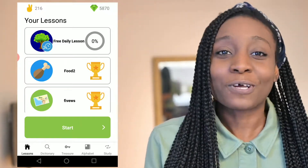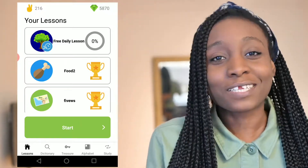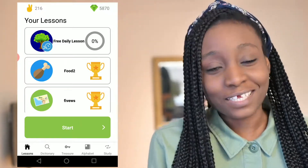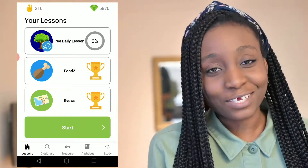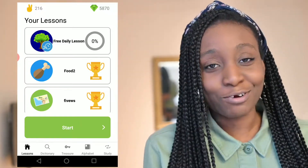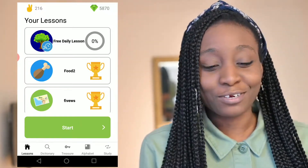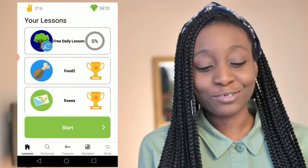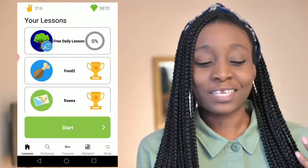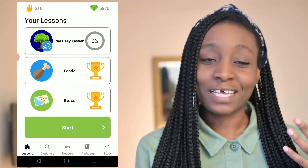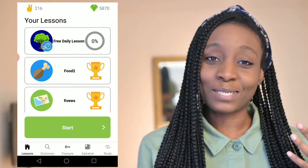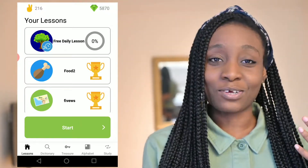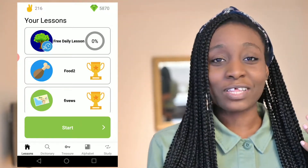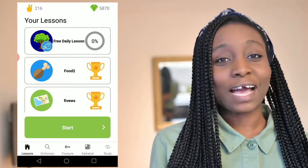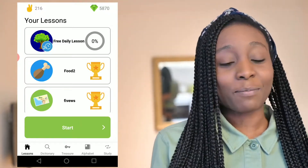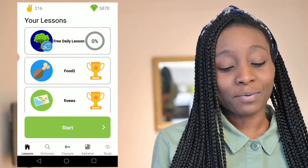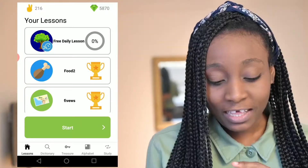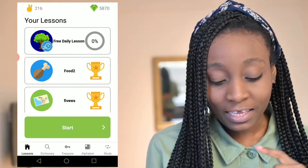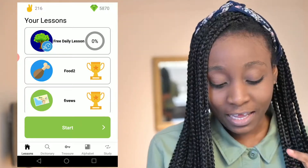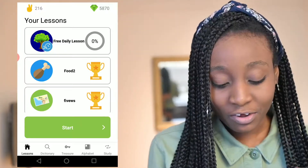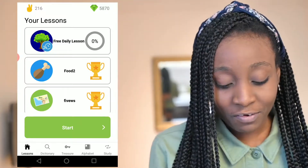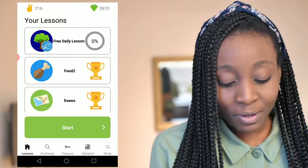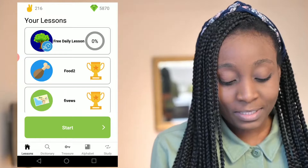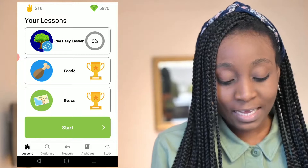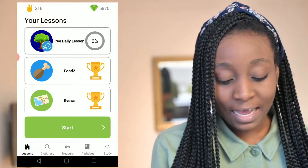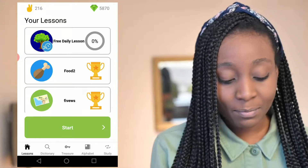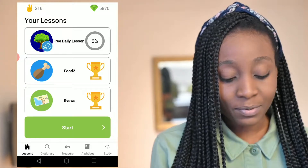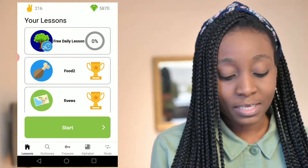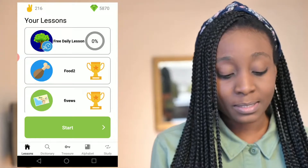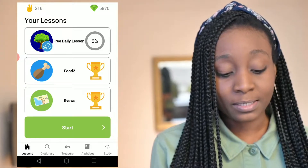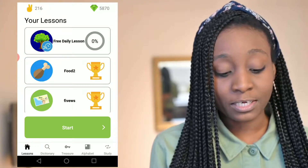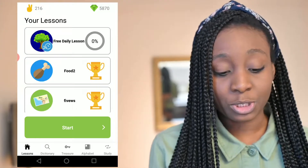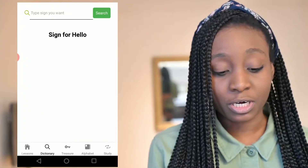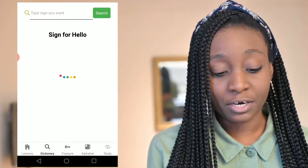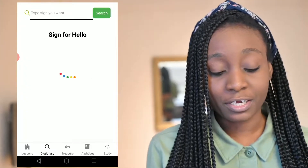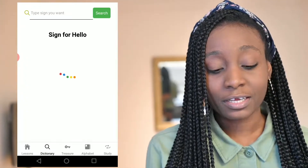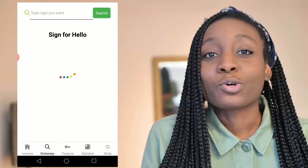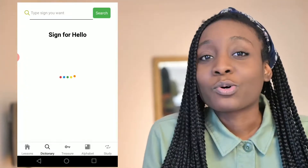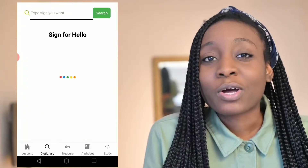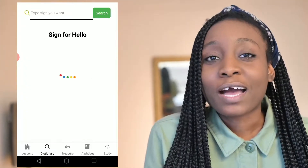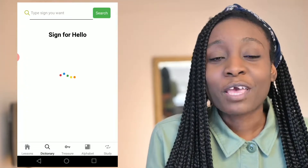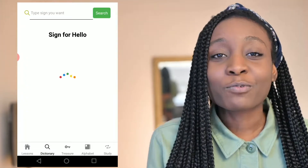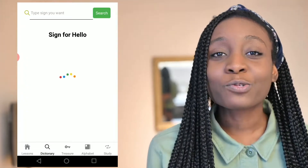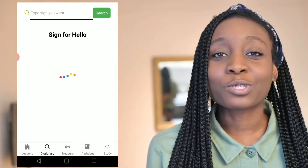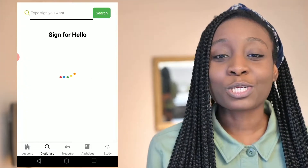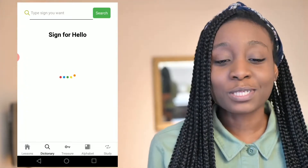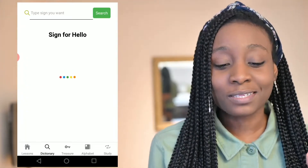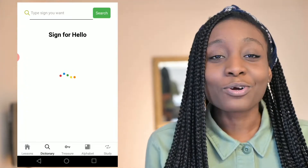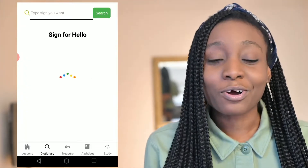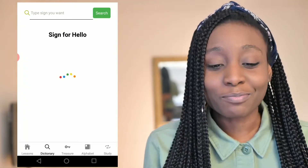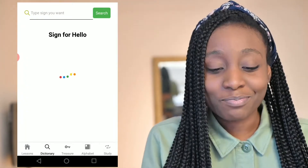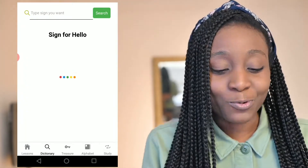quickly go and do the lesson on the app. Another thing I love about the app is the dictionary, so I'm able to just lookup